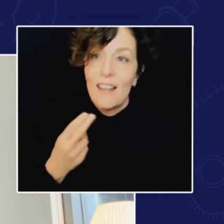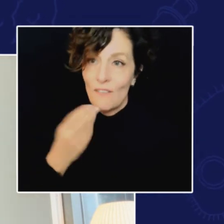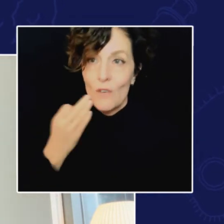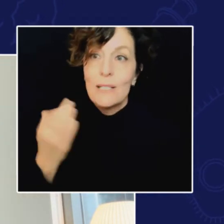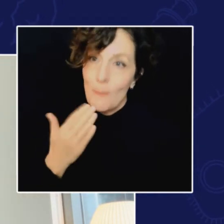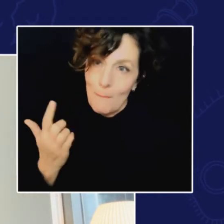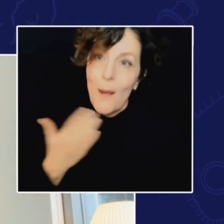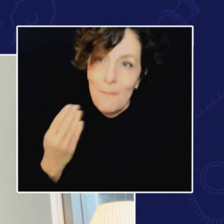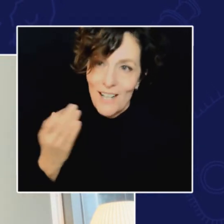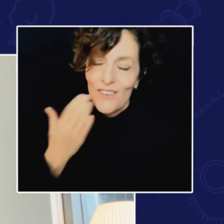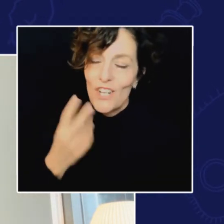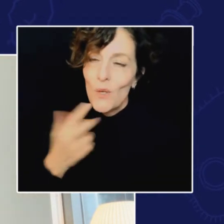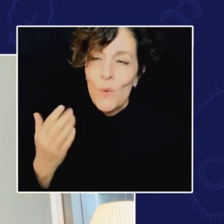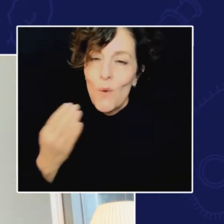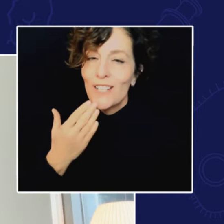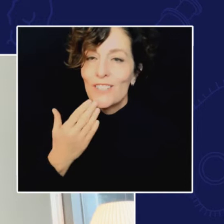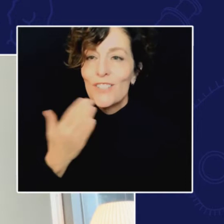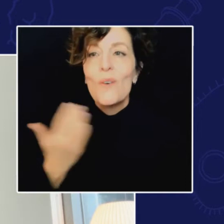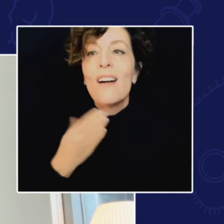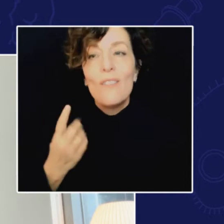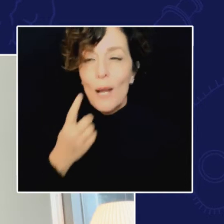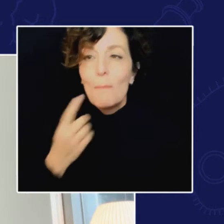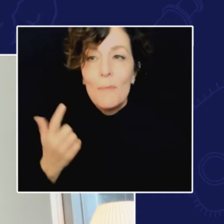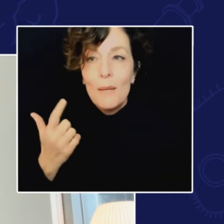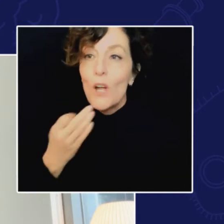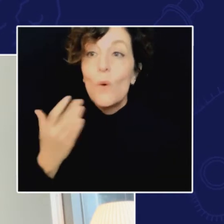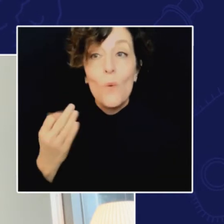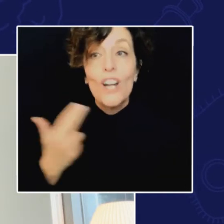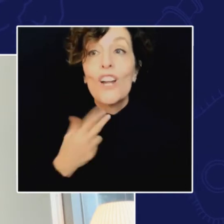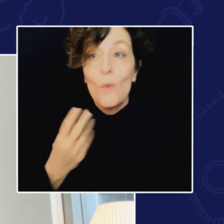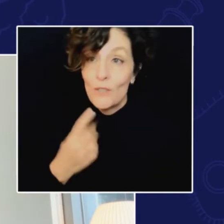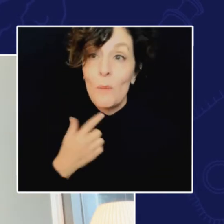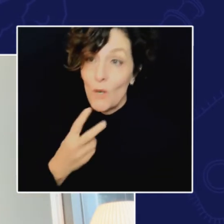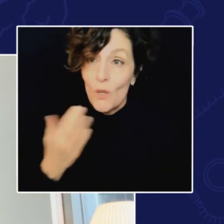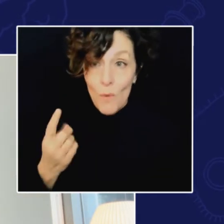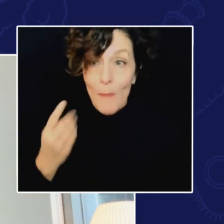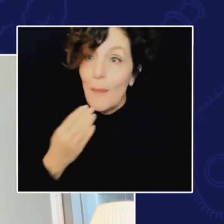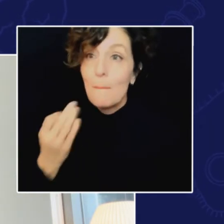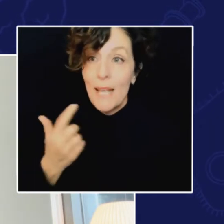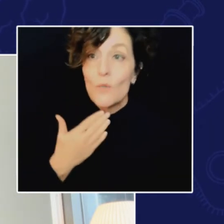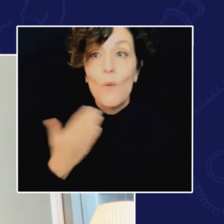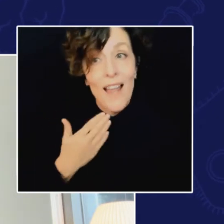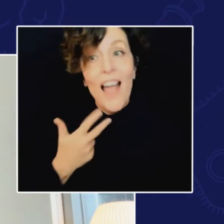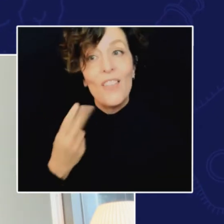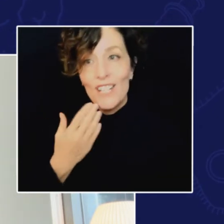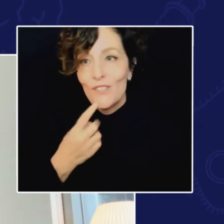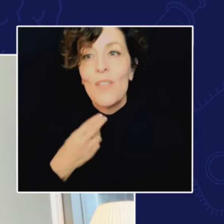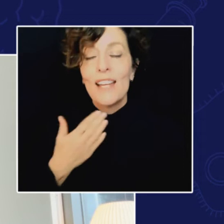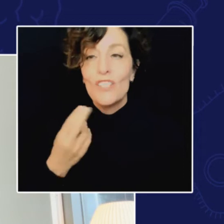in a very small minority, you want to find people who are going to pull you up--and the best way, I think, to do that is to